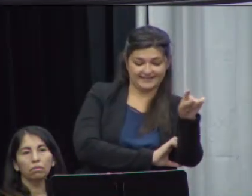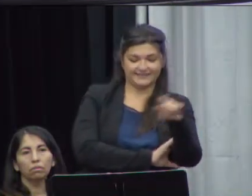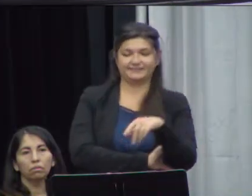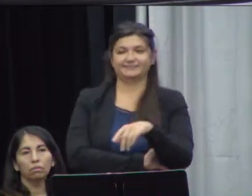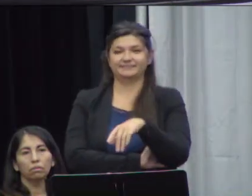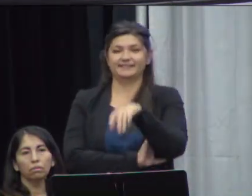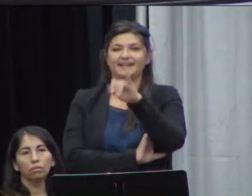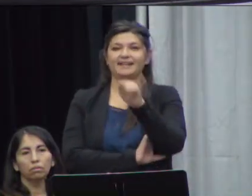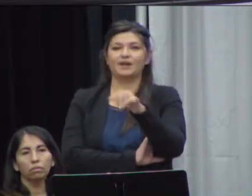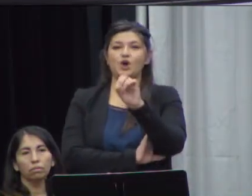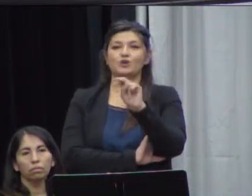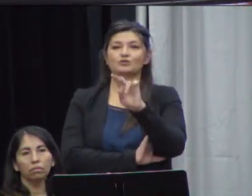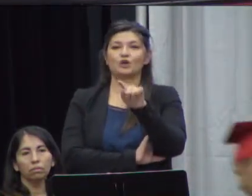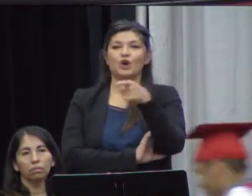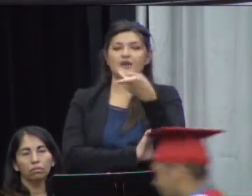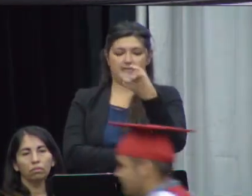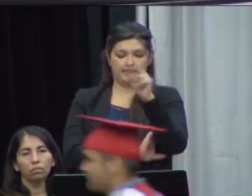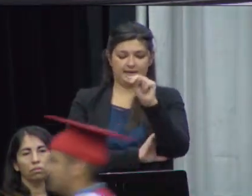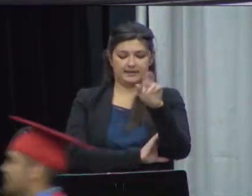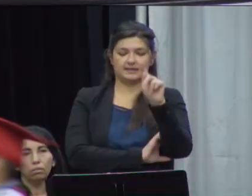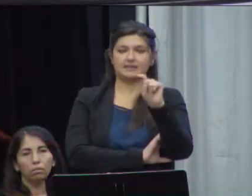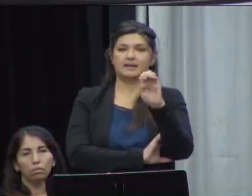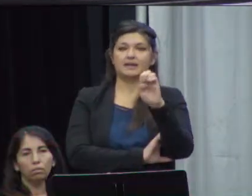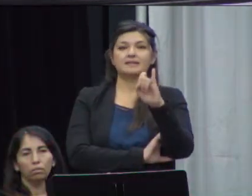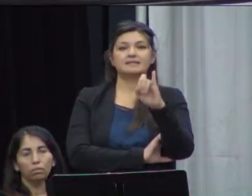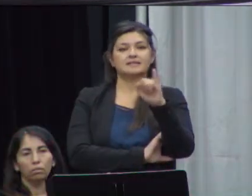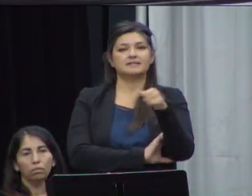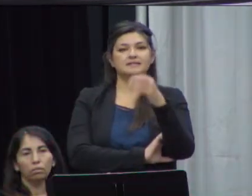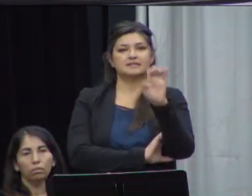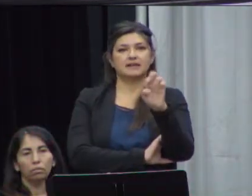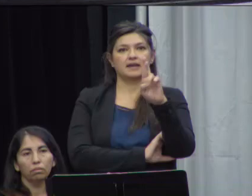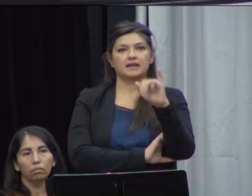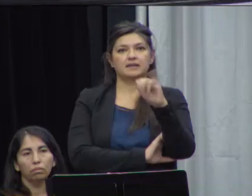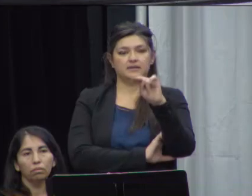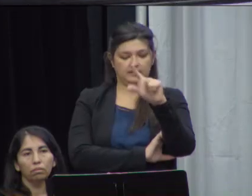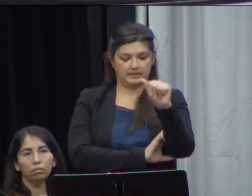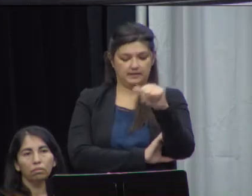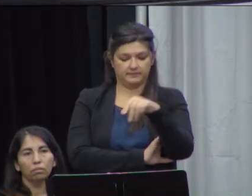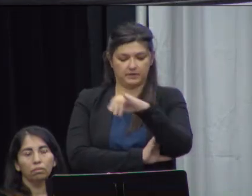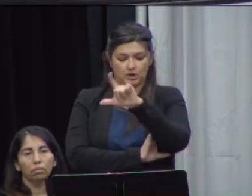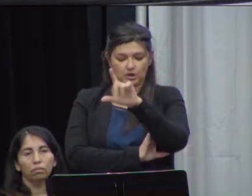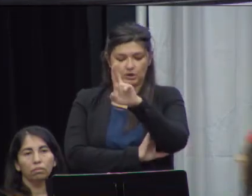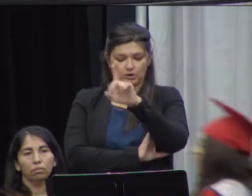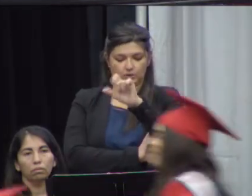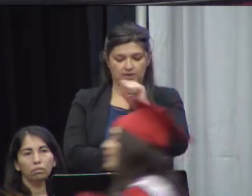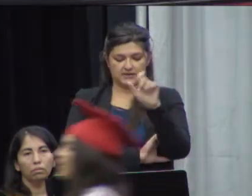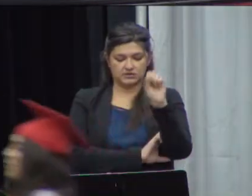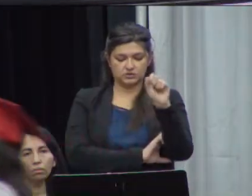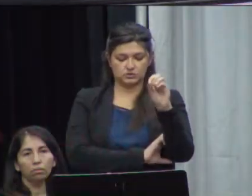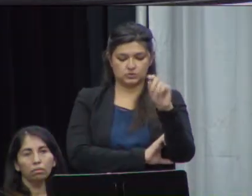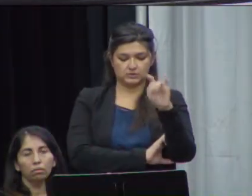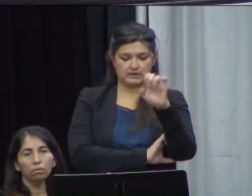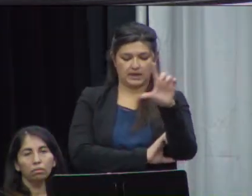(audience applauds) Louis Torres Soltelo. (audience applauds) Mia Torres.